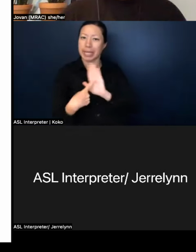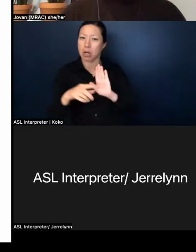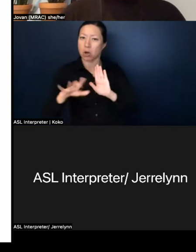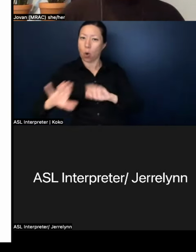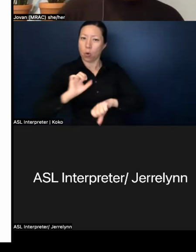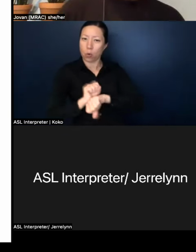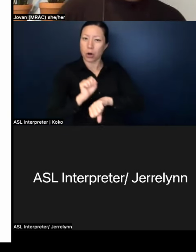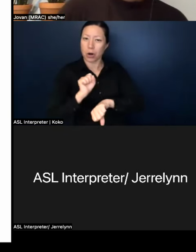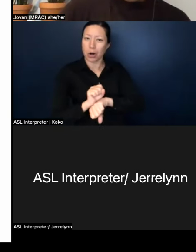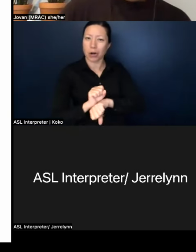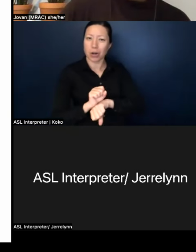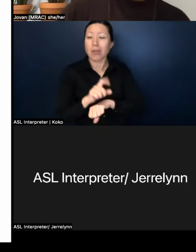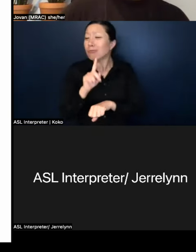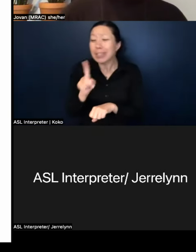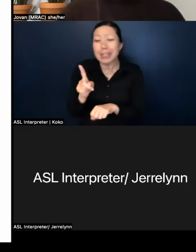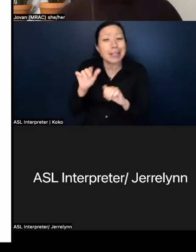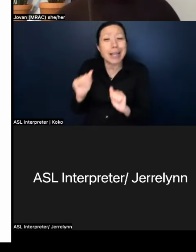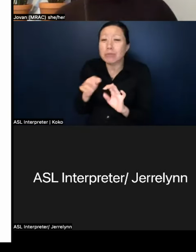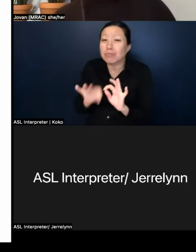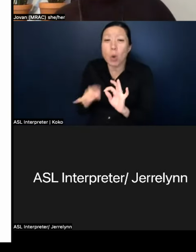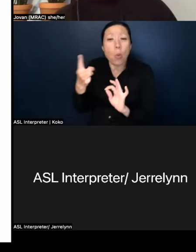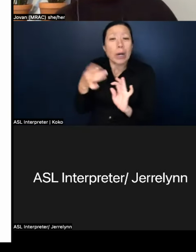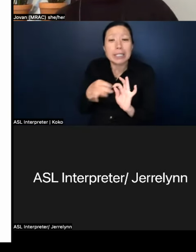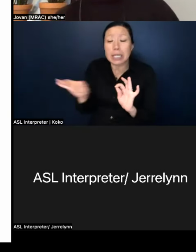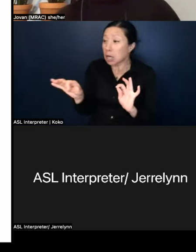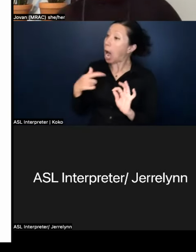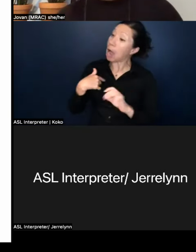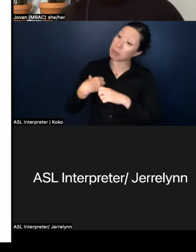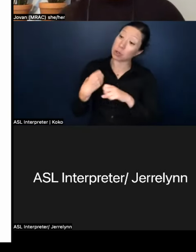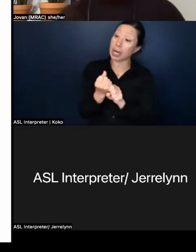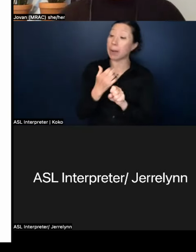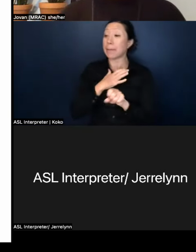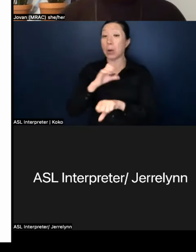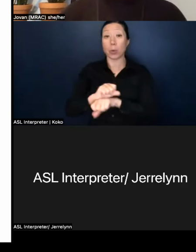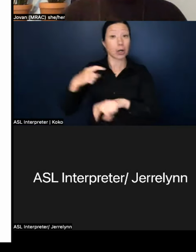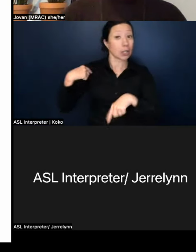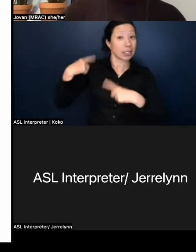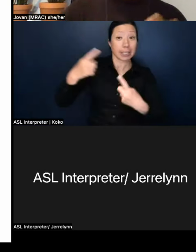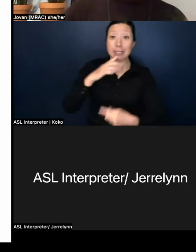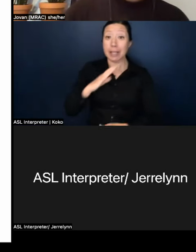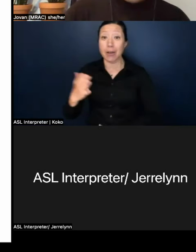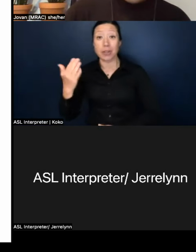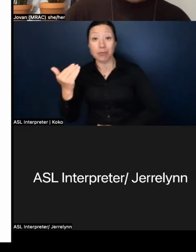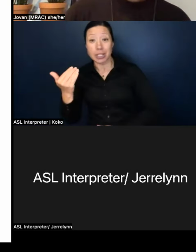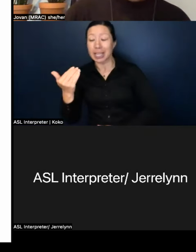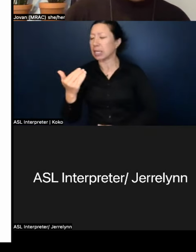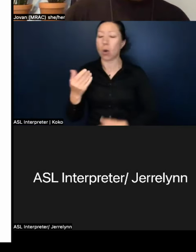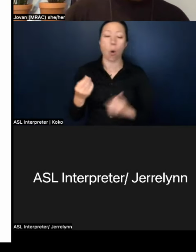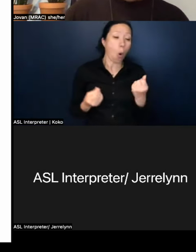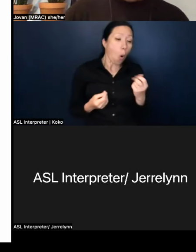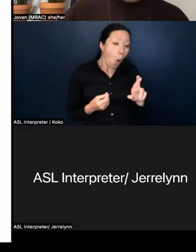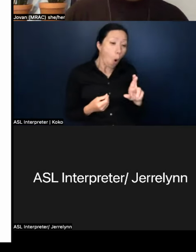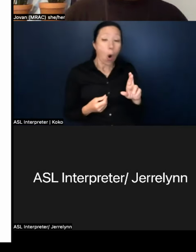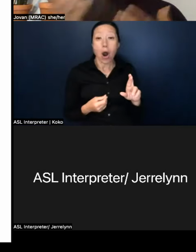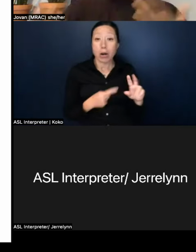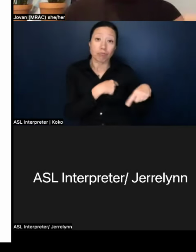I've been creating my work since I was 15, or I've been creating for the past five years, but I've only been presenting for the last six months.